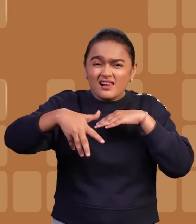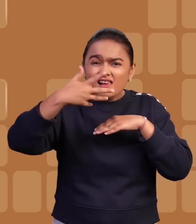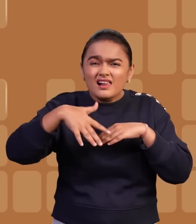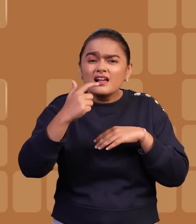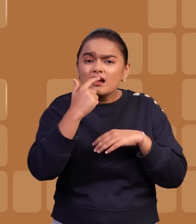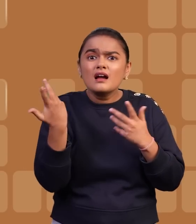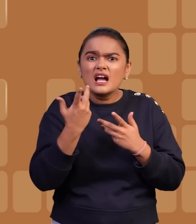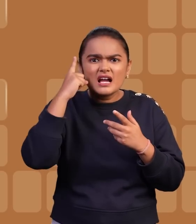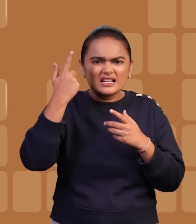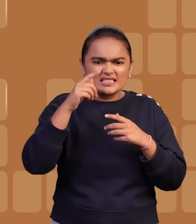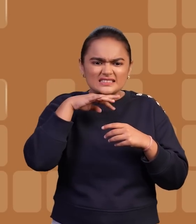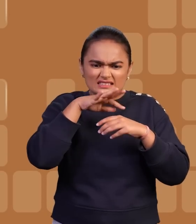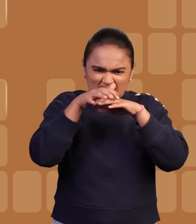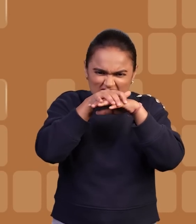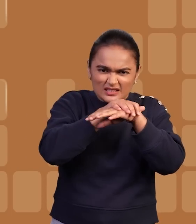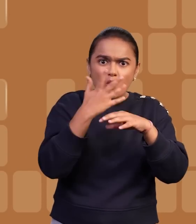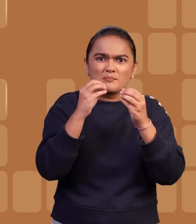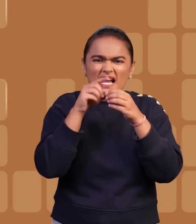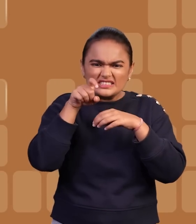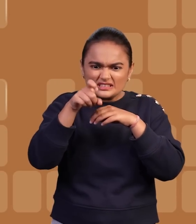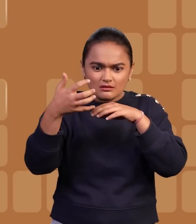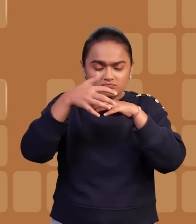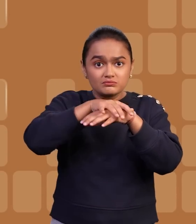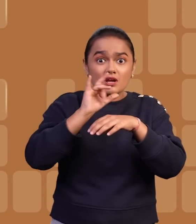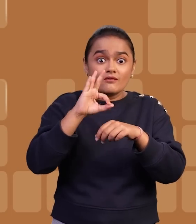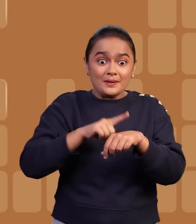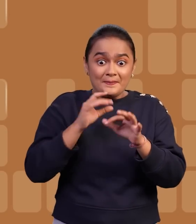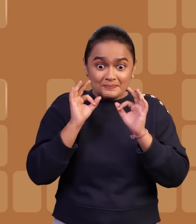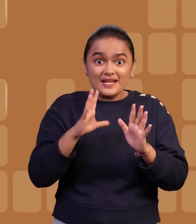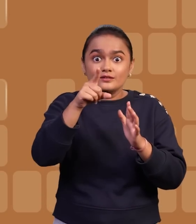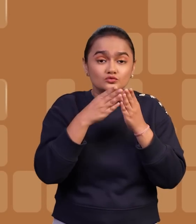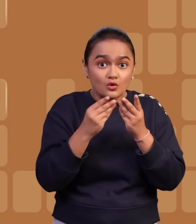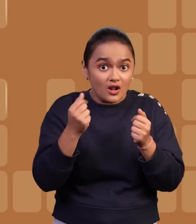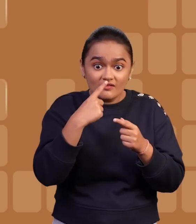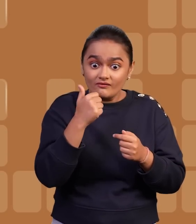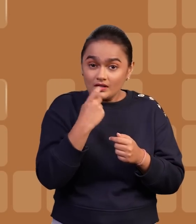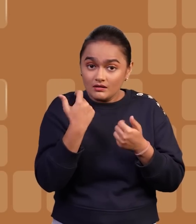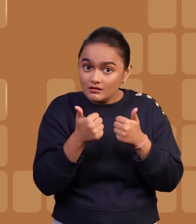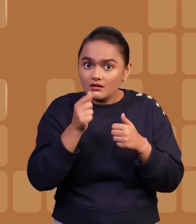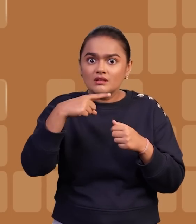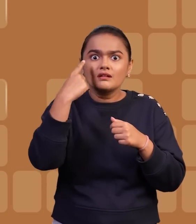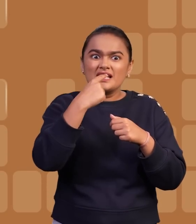The main cause of gum bleeding is the buildup of plaque and bacteria. If not treated on time,